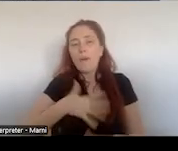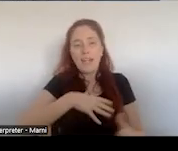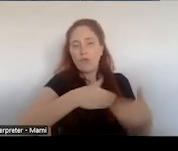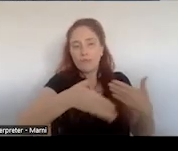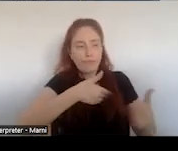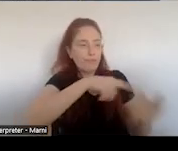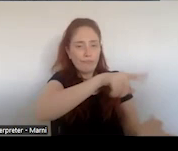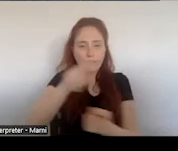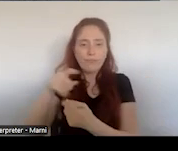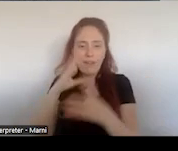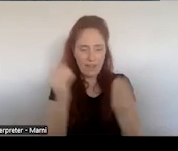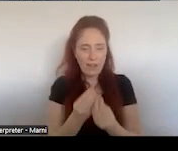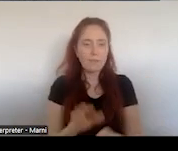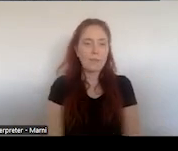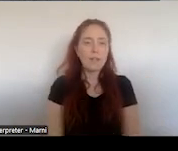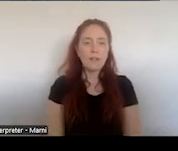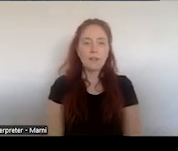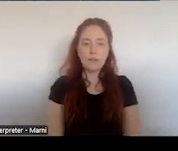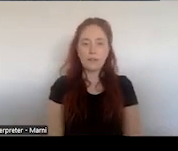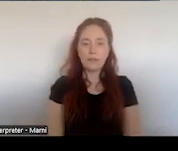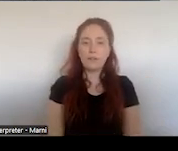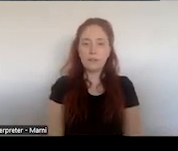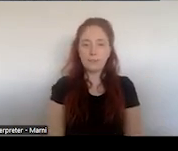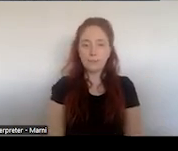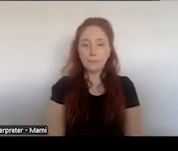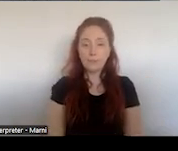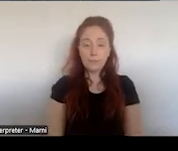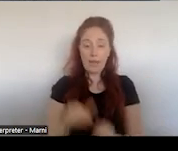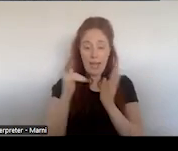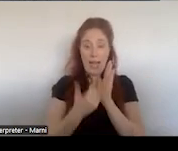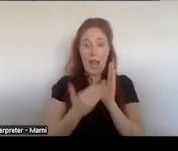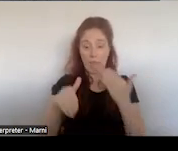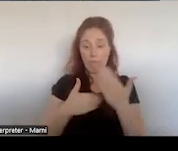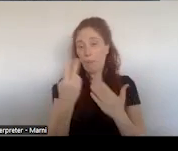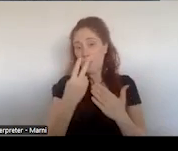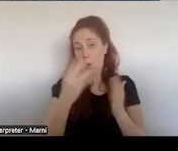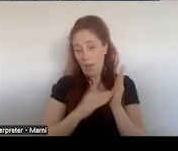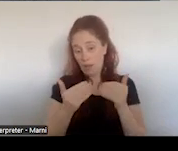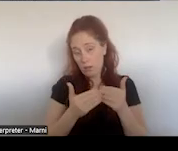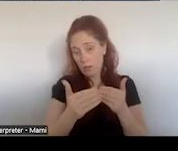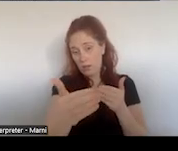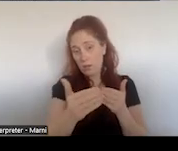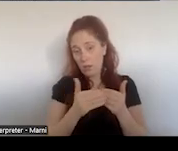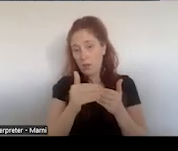In terms of developing it, the next 12 months will be really focused on the consultation on